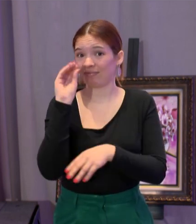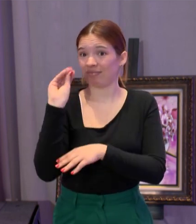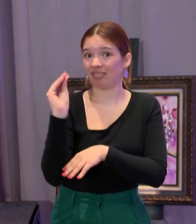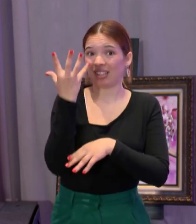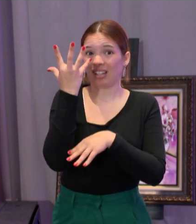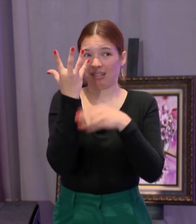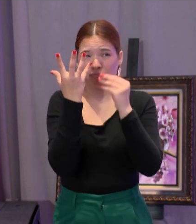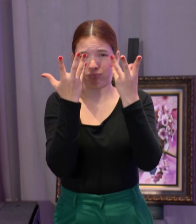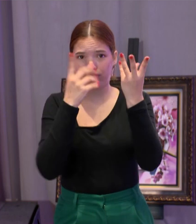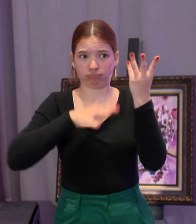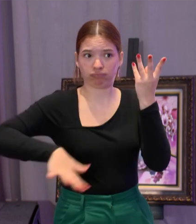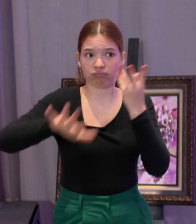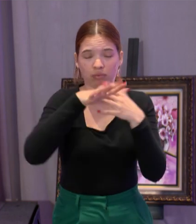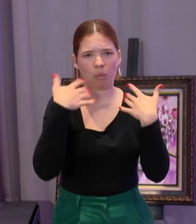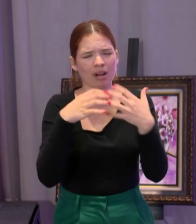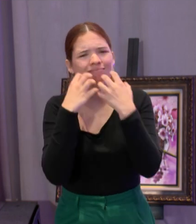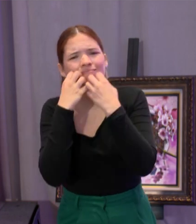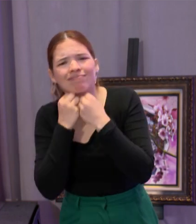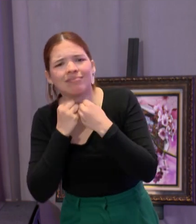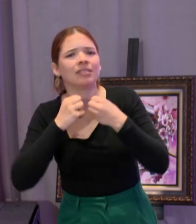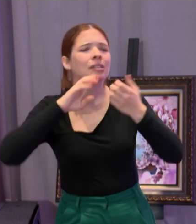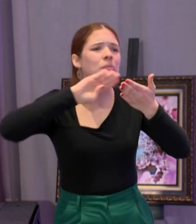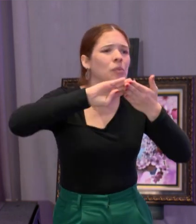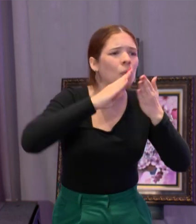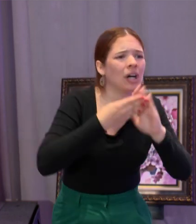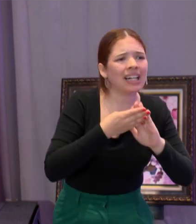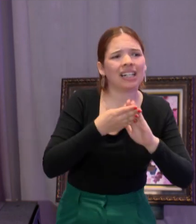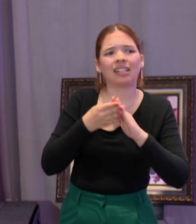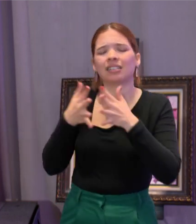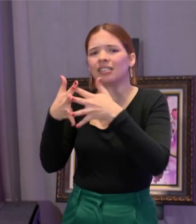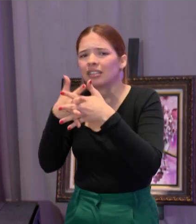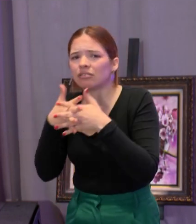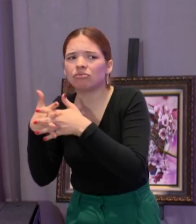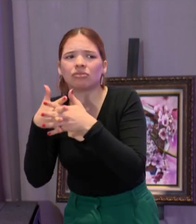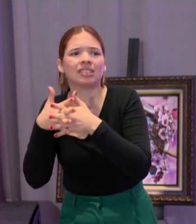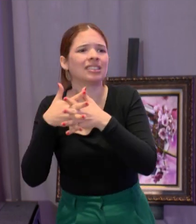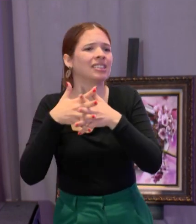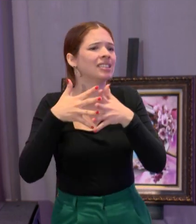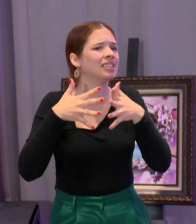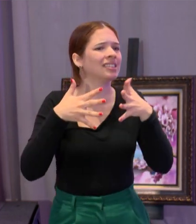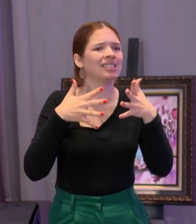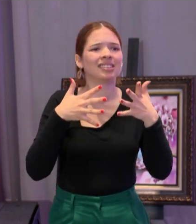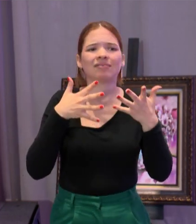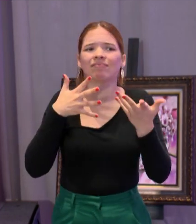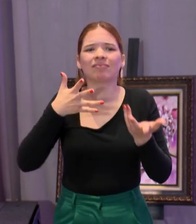CULTURAL TREASURES OF OUR CITY, AND OF OUR NATION, ROOTED IN BOTH HISTORY, AND TRADITION.